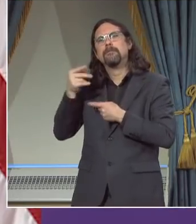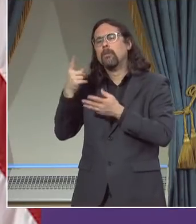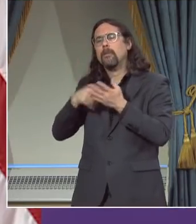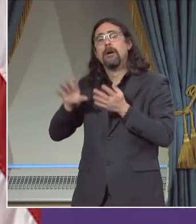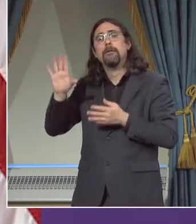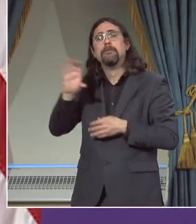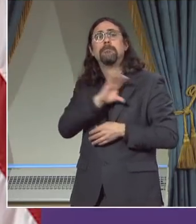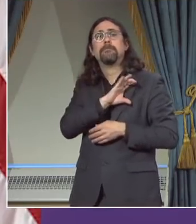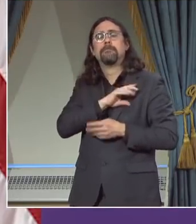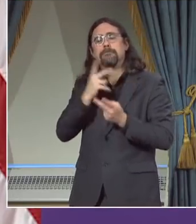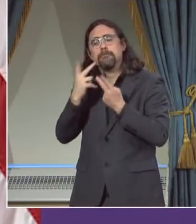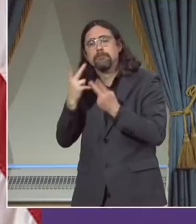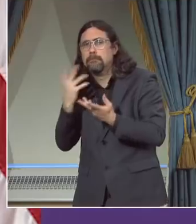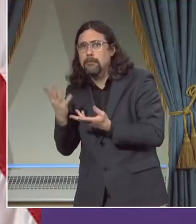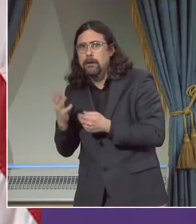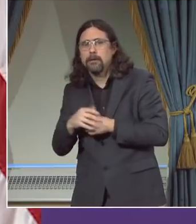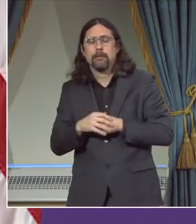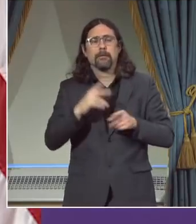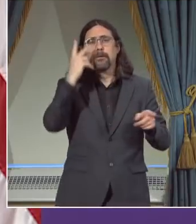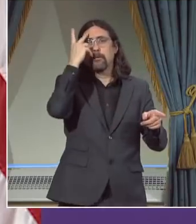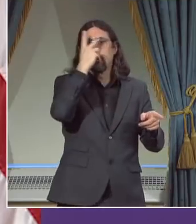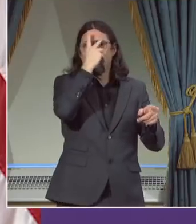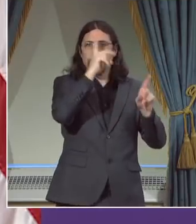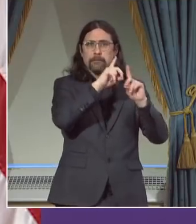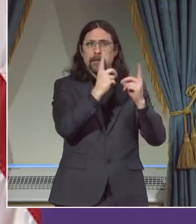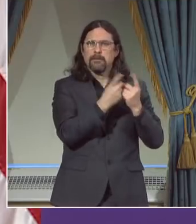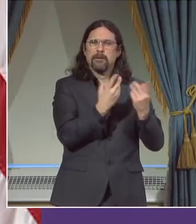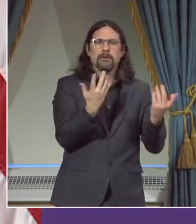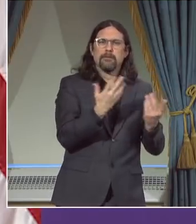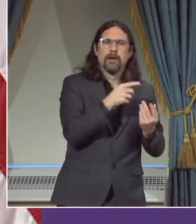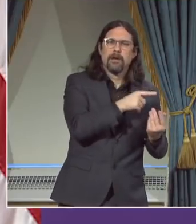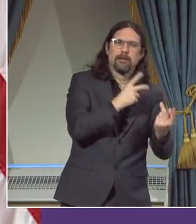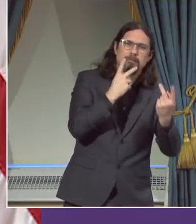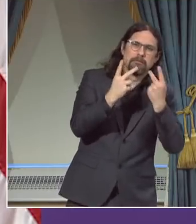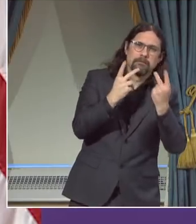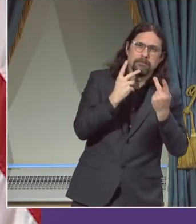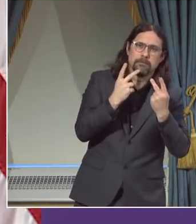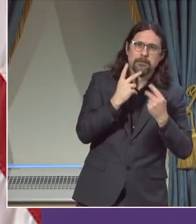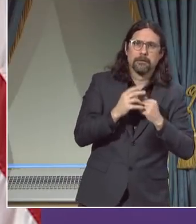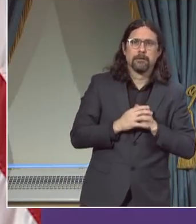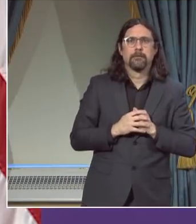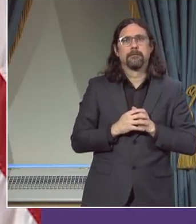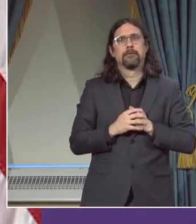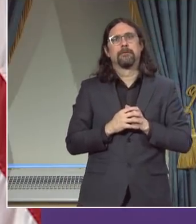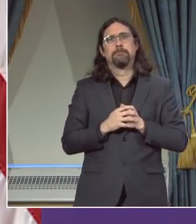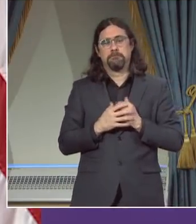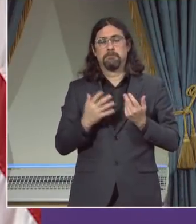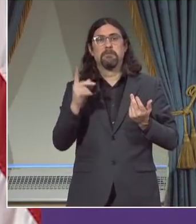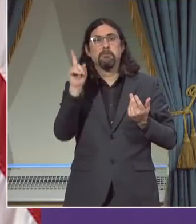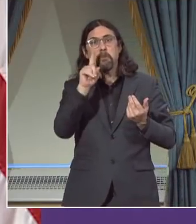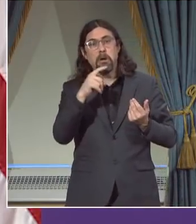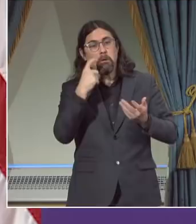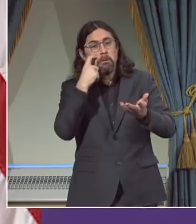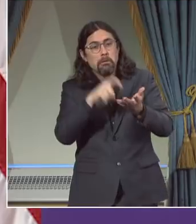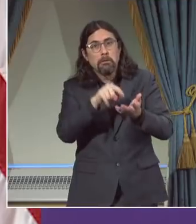SEEING, HIS OFFICERS ARE SEENGI, AND WHAT PARKS DEPARTMENT ARE SEEING. ANY PLACE WHERE WE SEE ANY